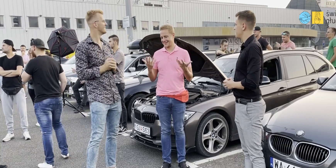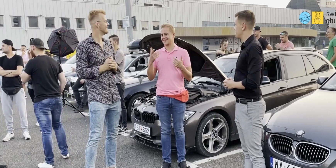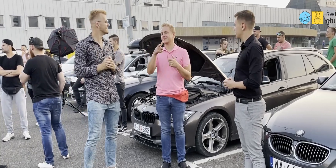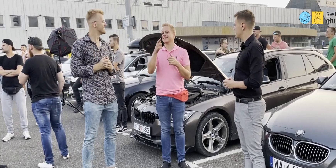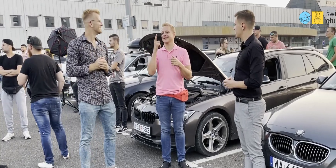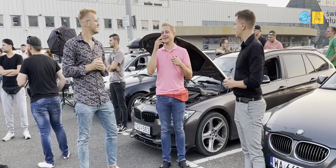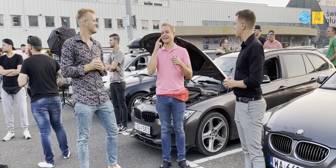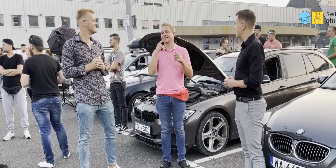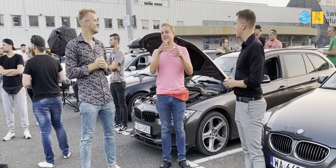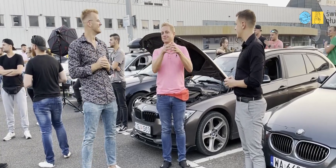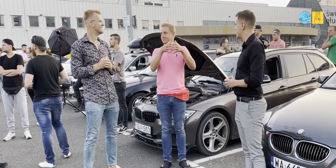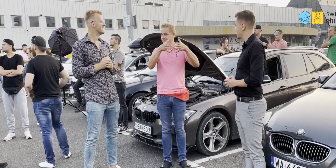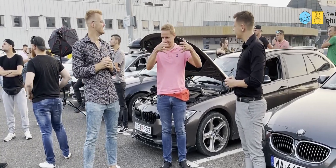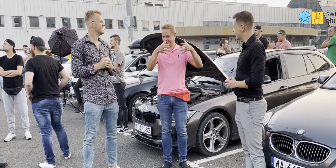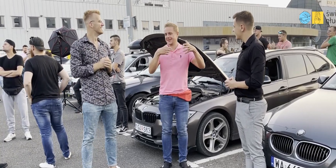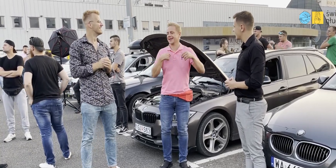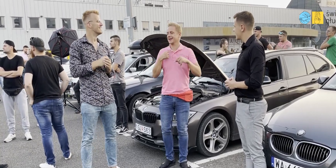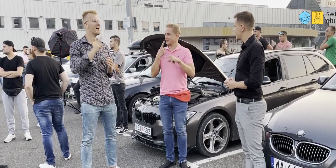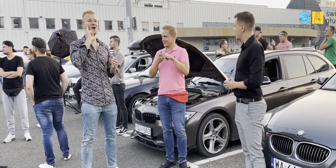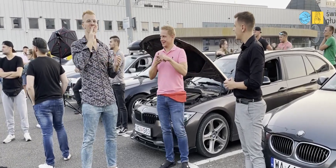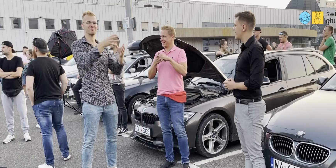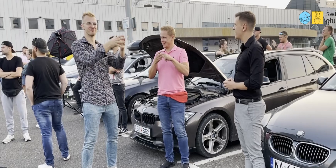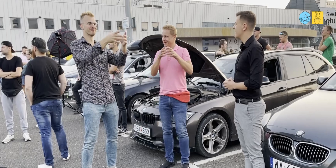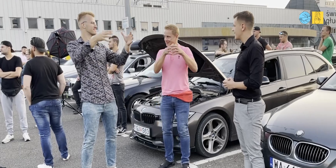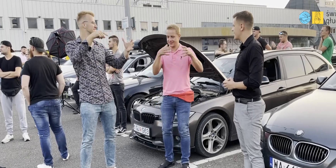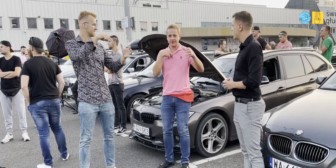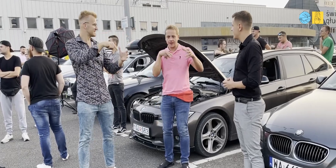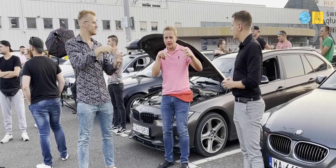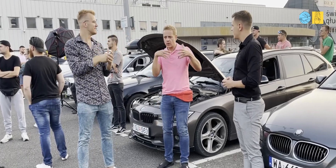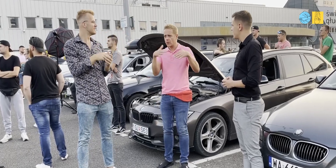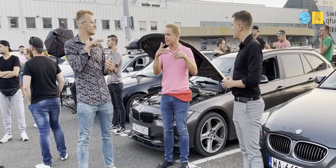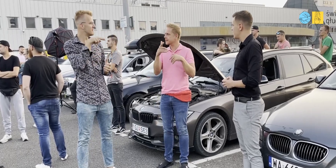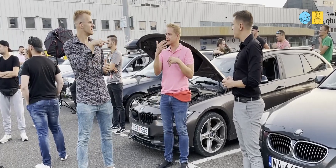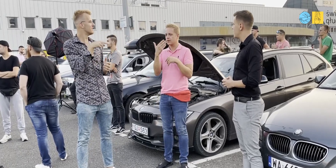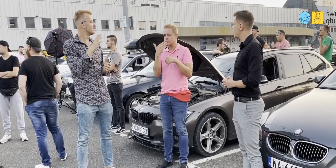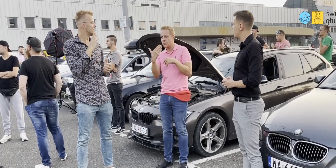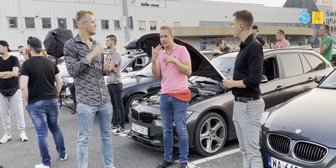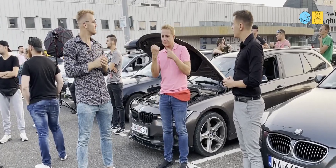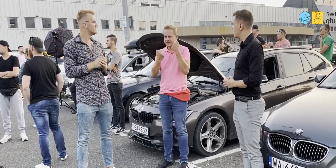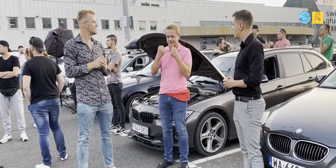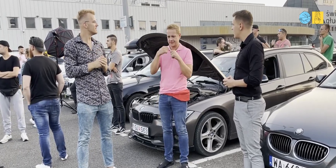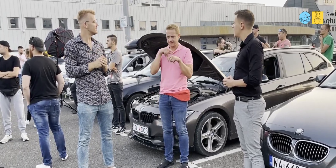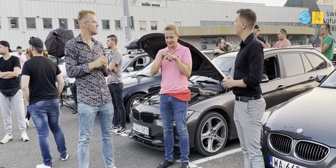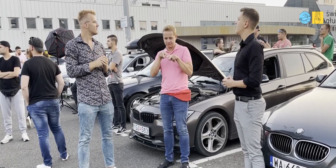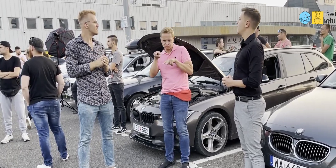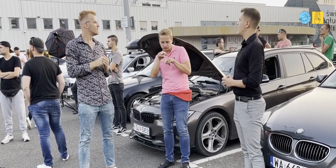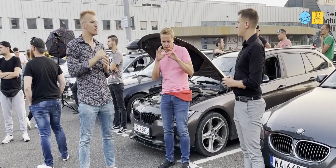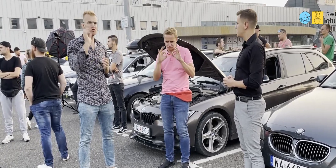[G] Being a member of the club, I found